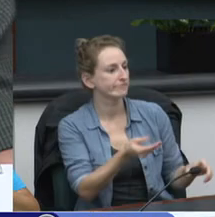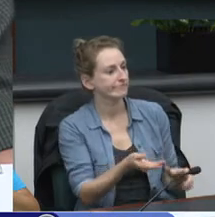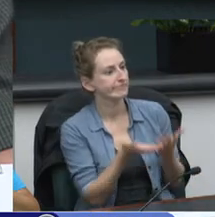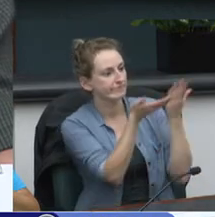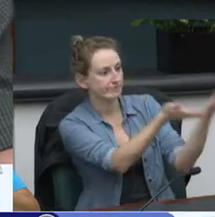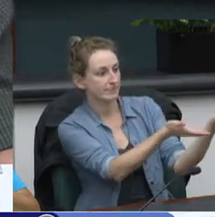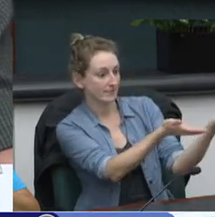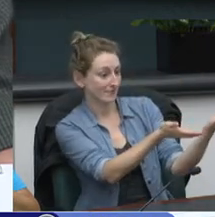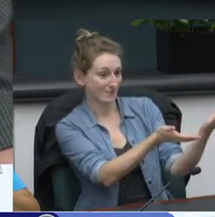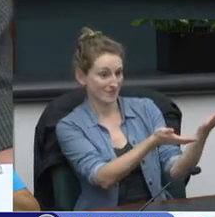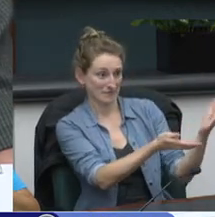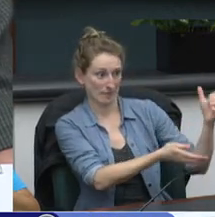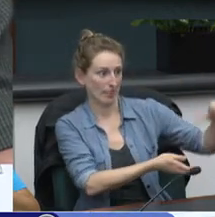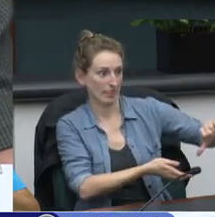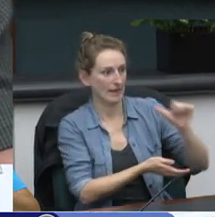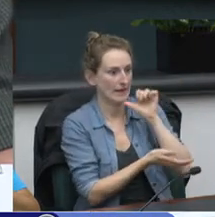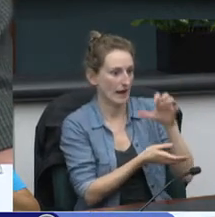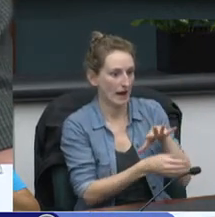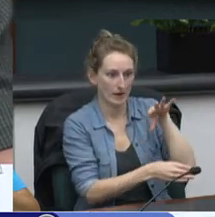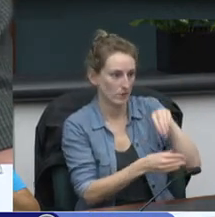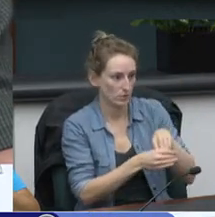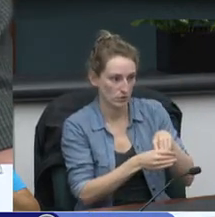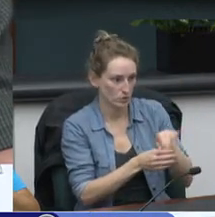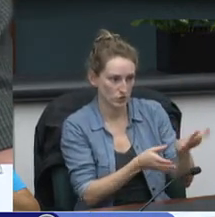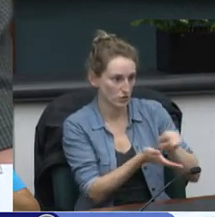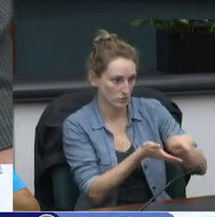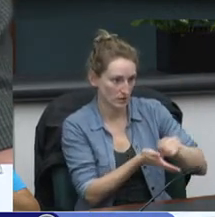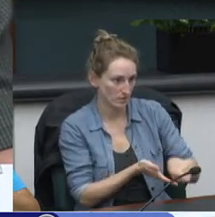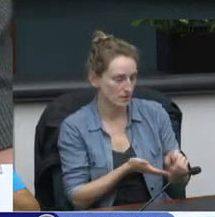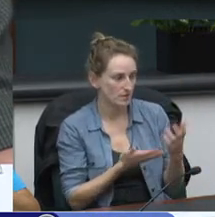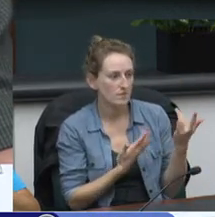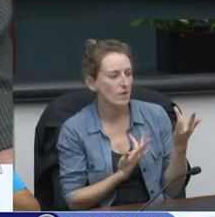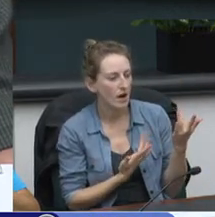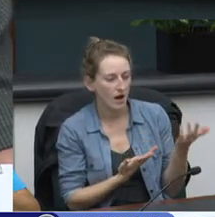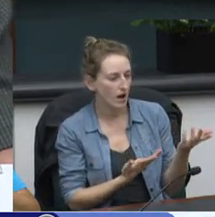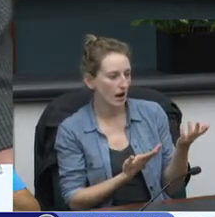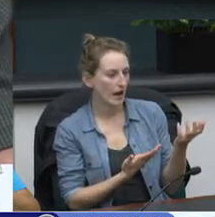you derive those is that is it you know those incentives are they proven to work